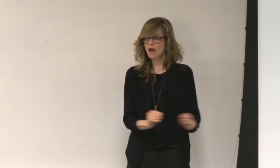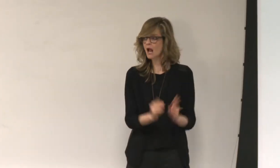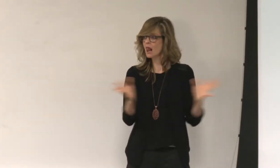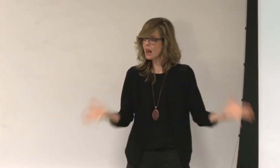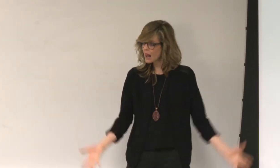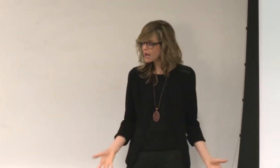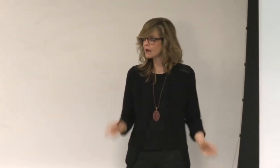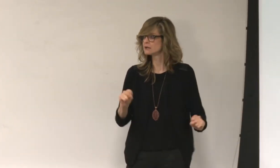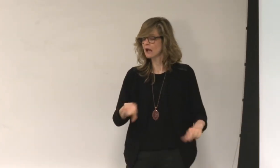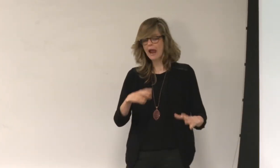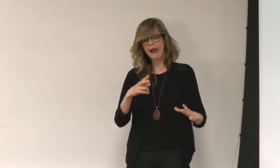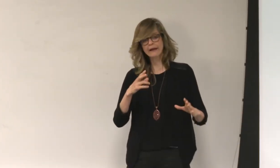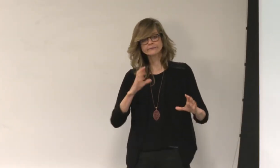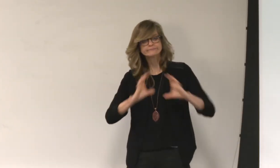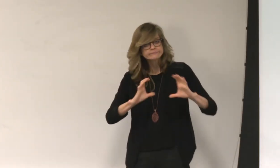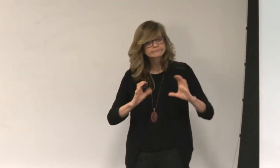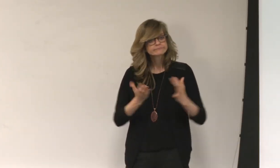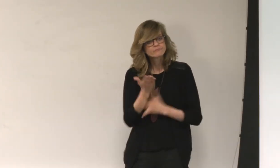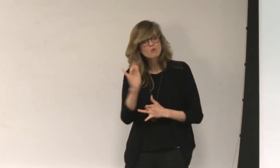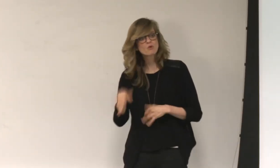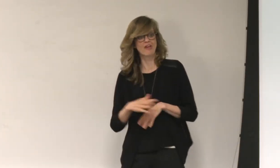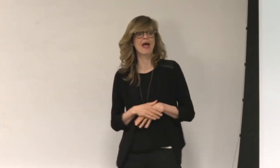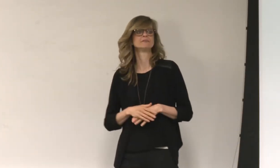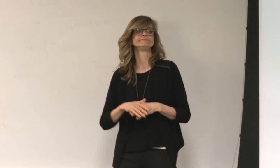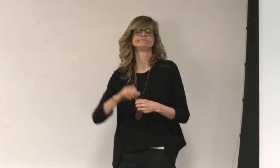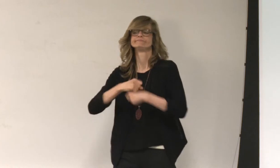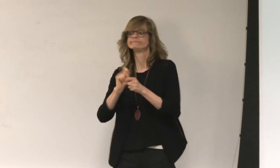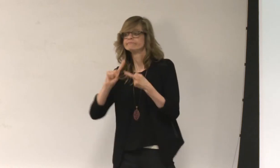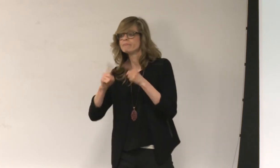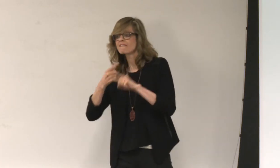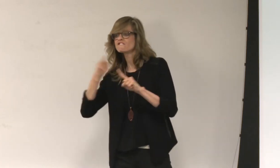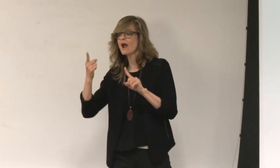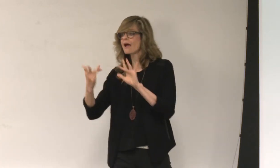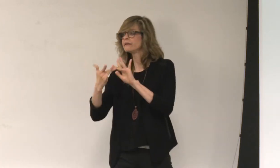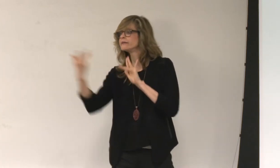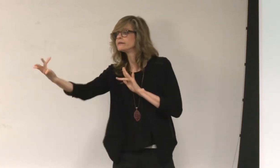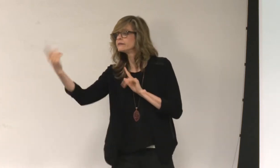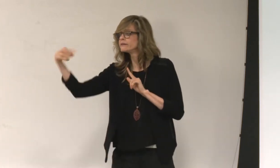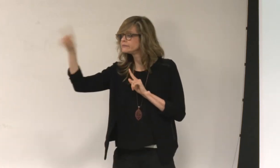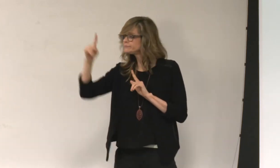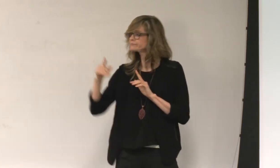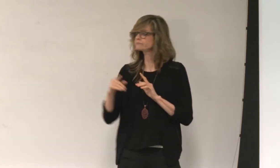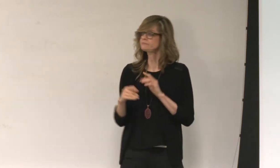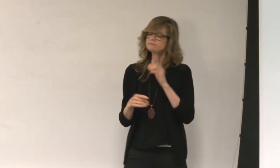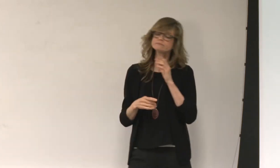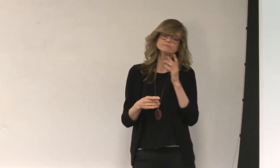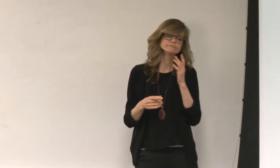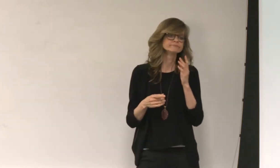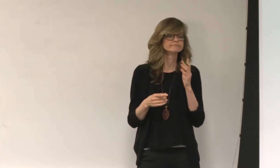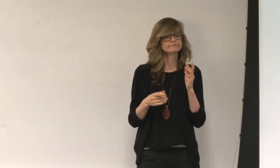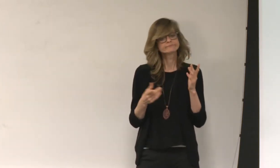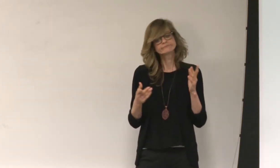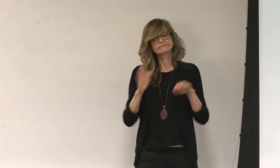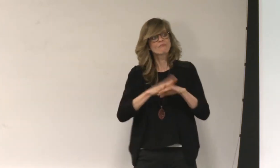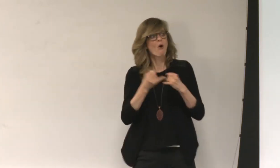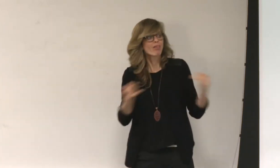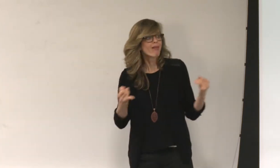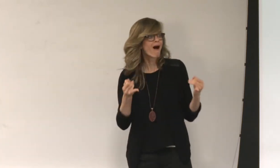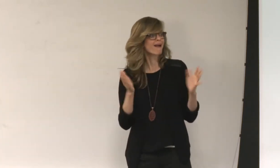"WOULD MAKE THINGS SO MUCH EASIER. "IT'S JUST LIKE READING A BOOK, "AND WE CAN HAVE CLEAR COMMUNICATION. "I CAN CONTACT OTHERS ONLINE.